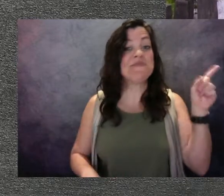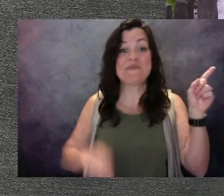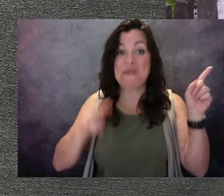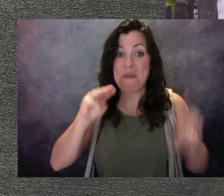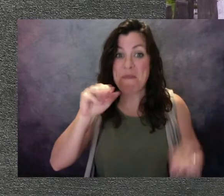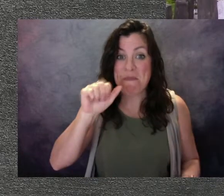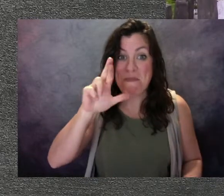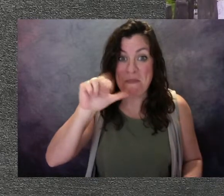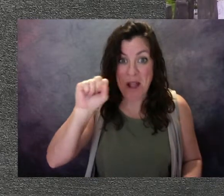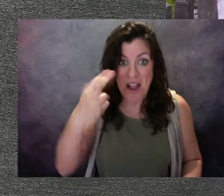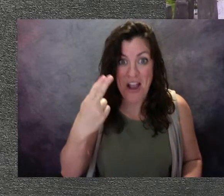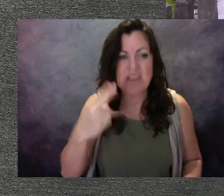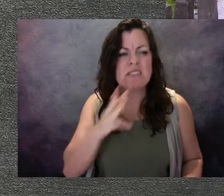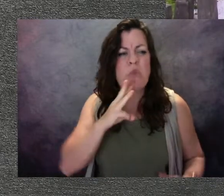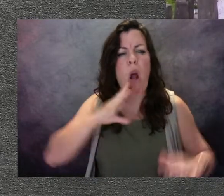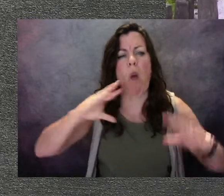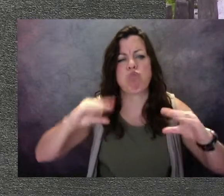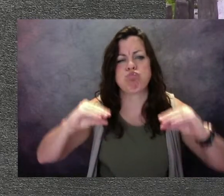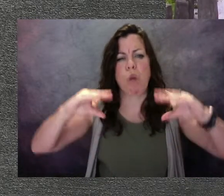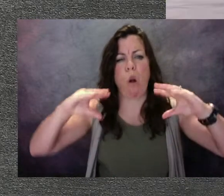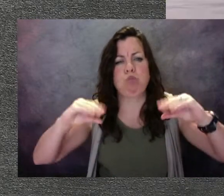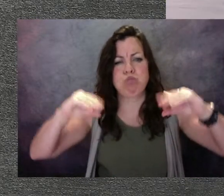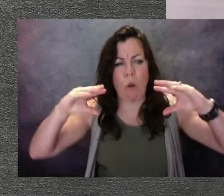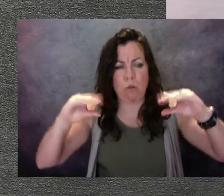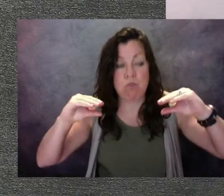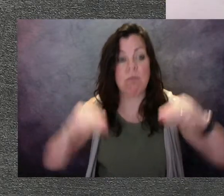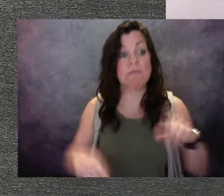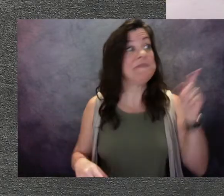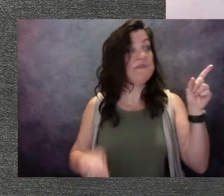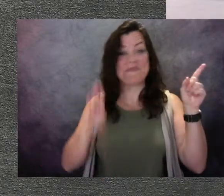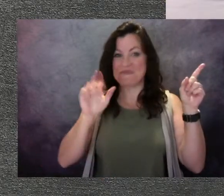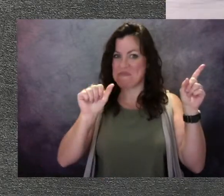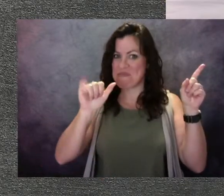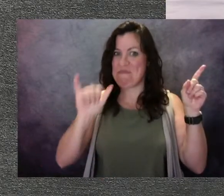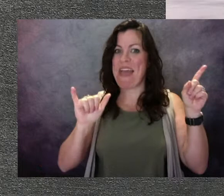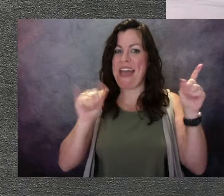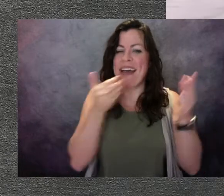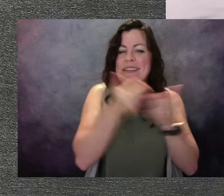This is a marsh. This is a bay.